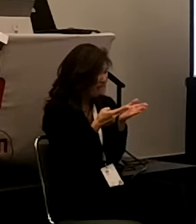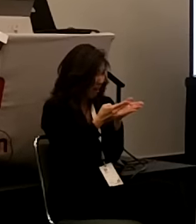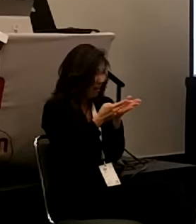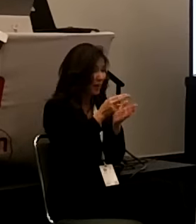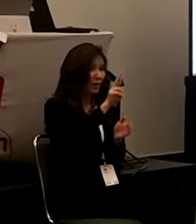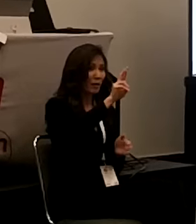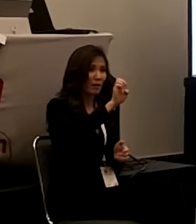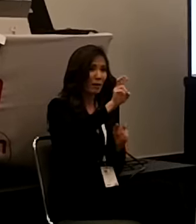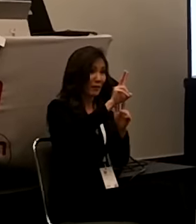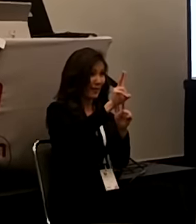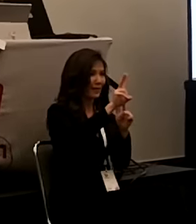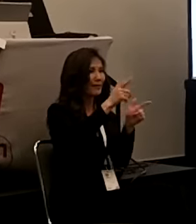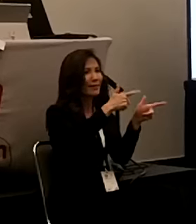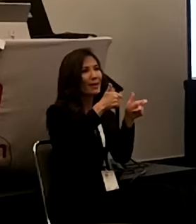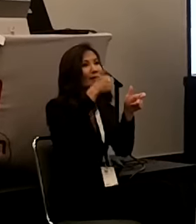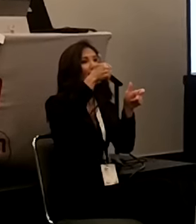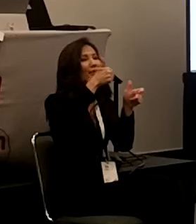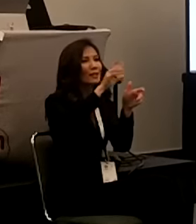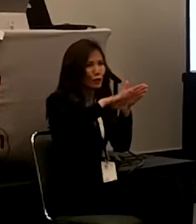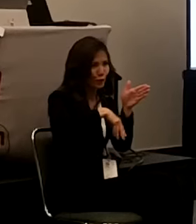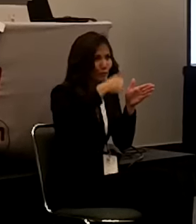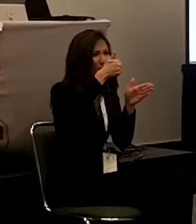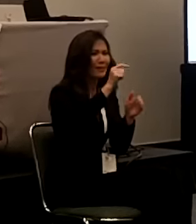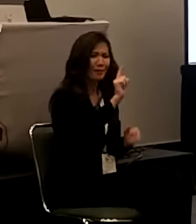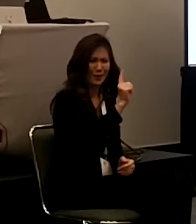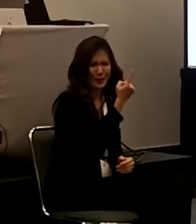and the cheapest way to do it. It's a $1 a minute.